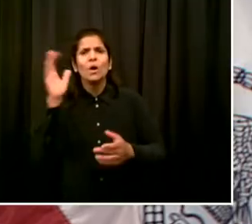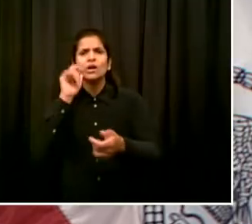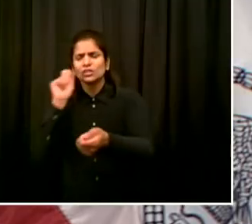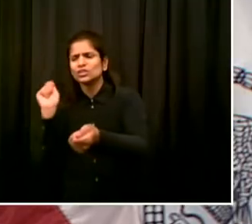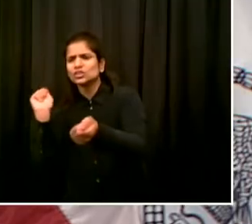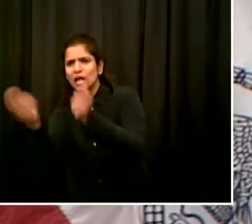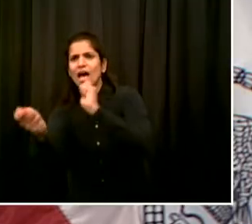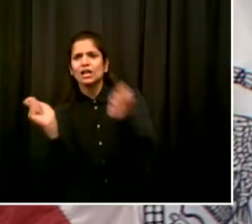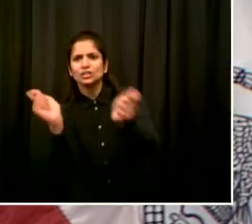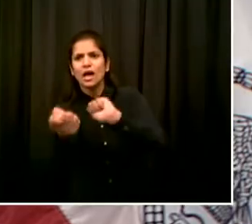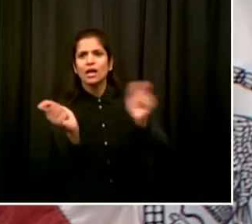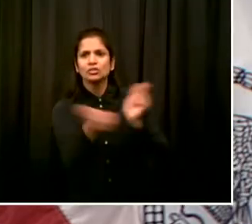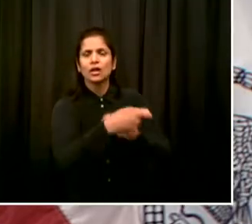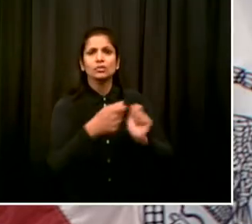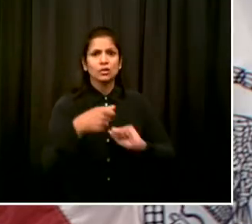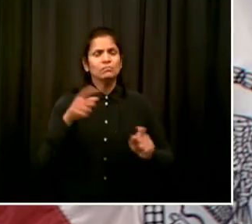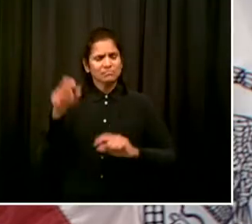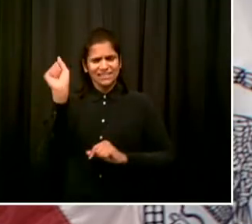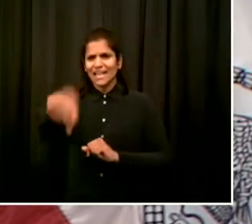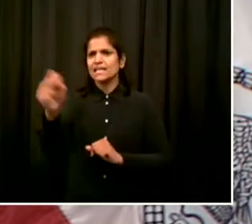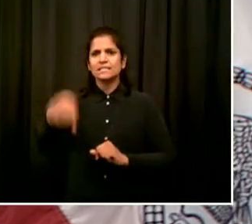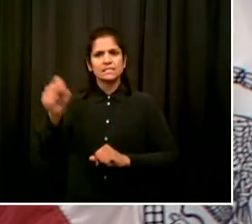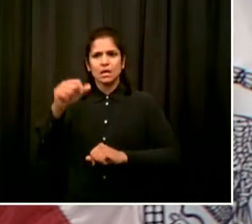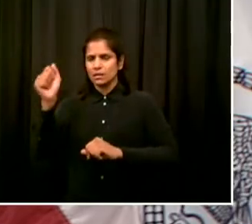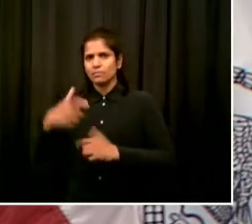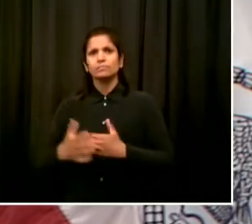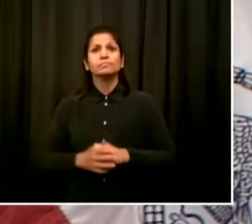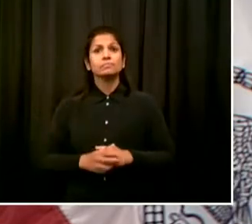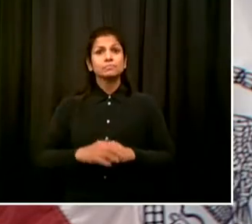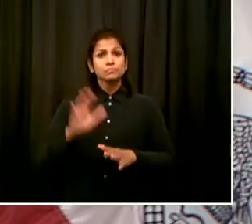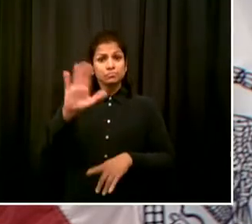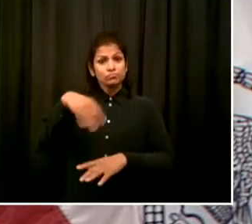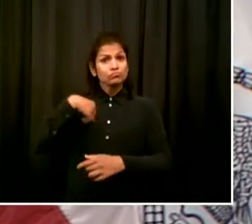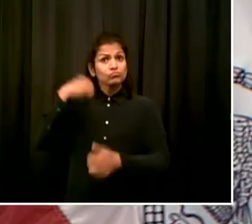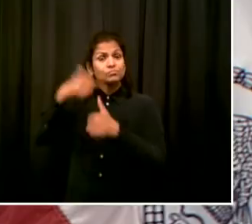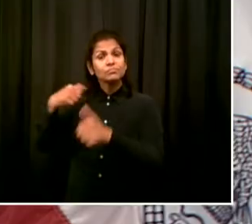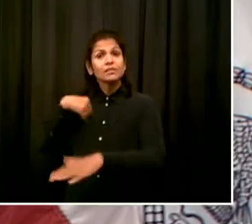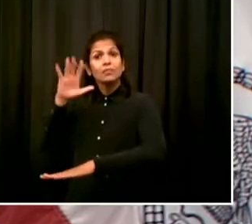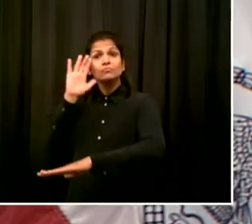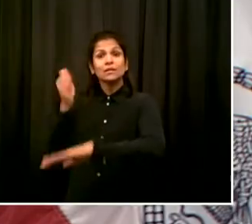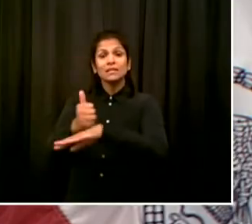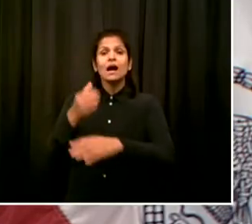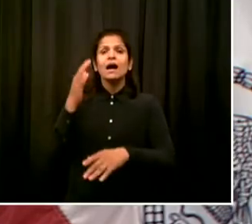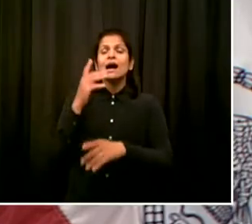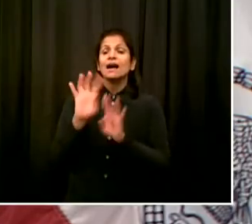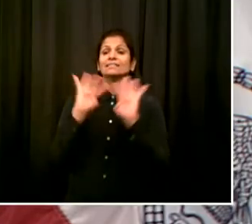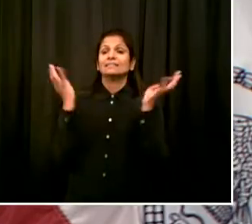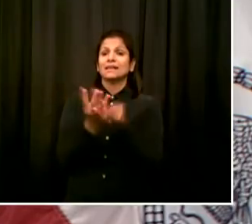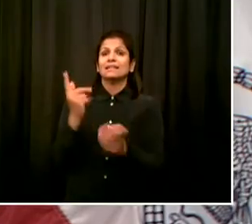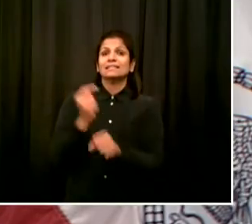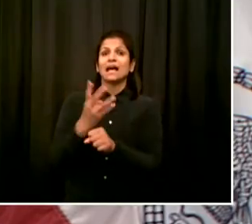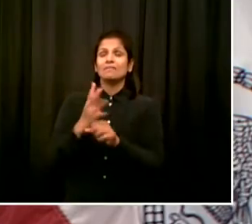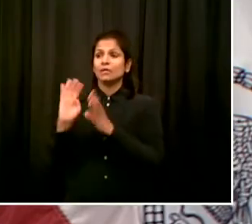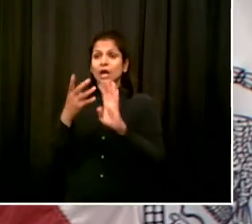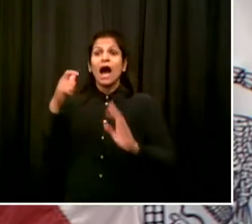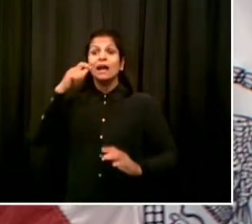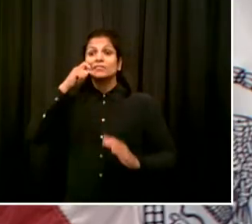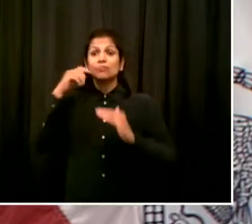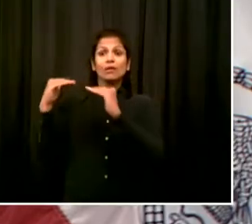YORKERS WANT. THERE WILL BE A LOT OF REFORM AND WE WILL BE WORKG INON REFM ORINCLUDING THE INTERNAL TASK FORCE AND